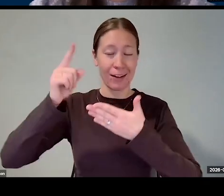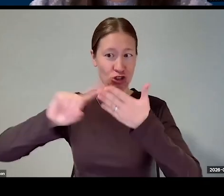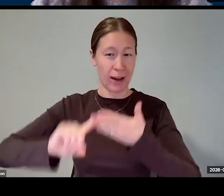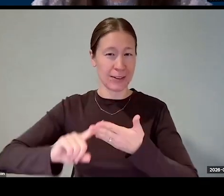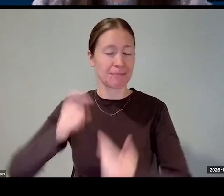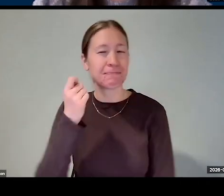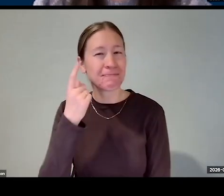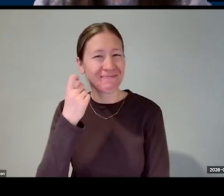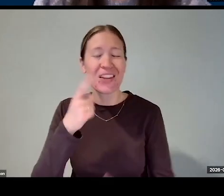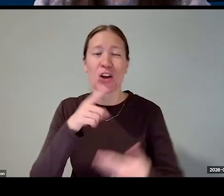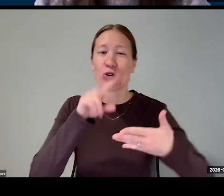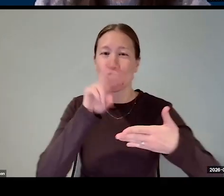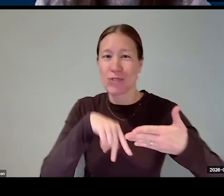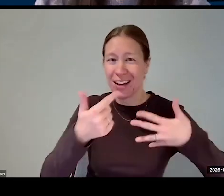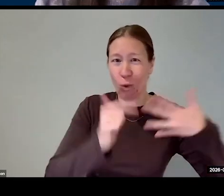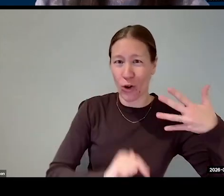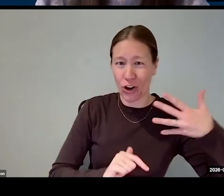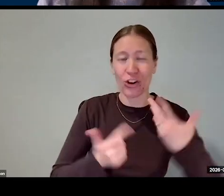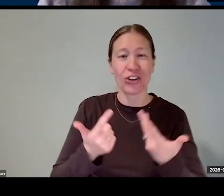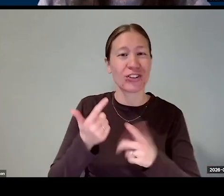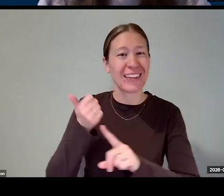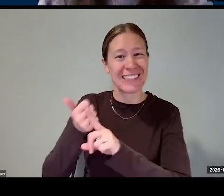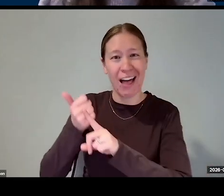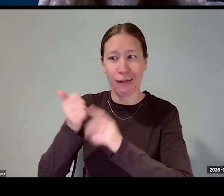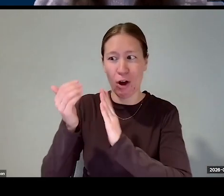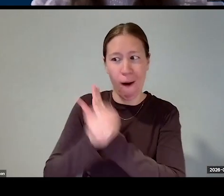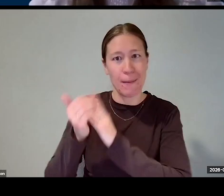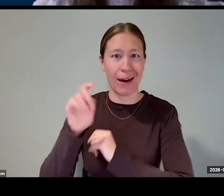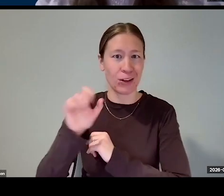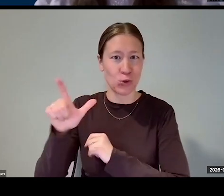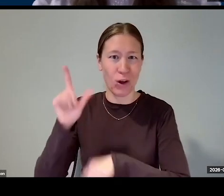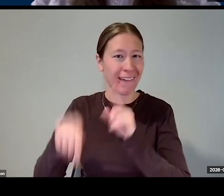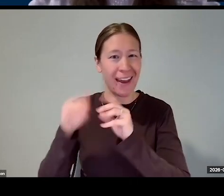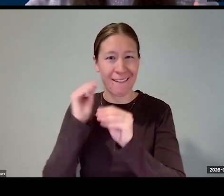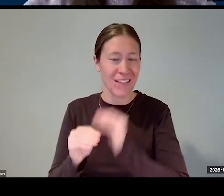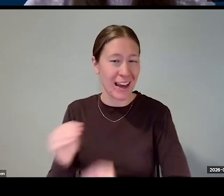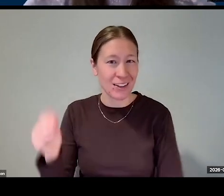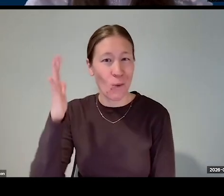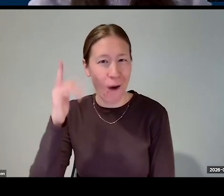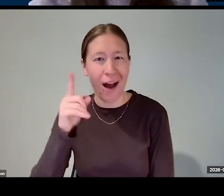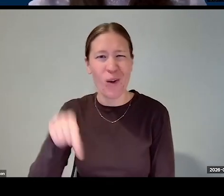that an automated tool cannot fix for you because only you know the correct order